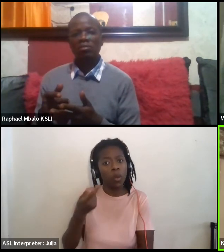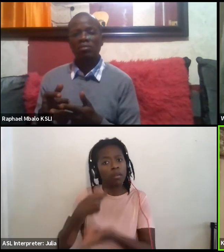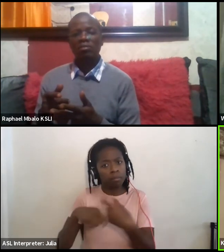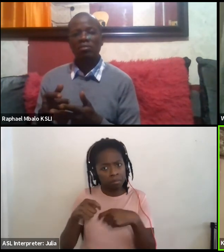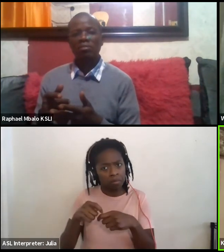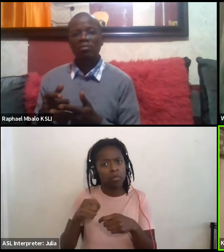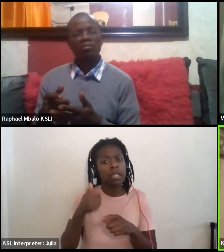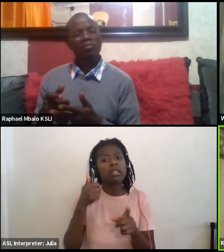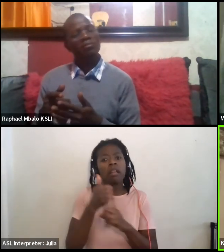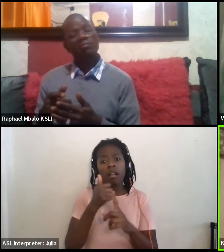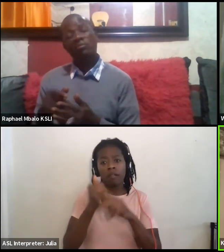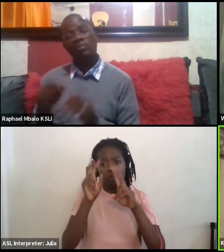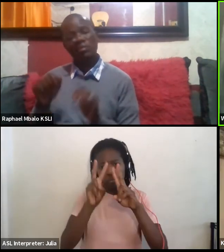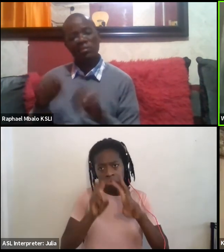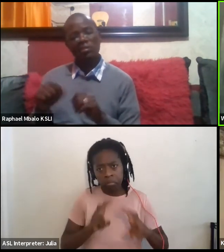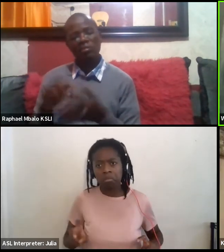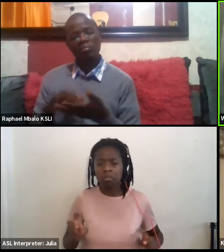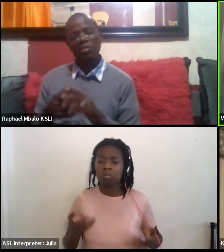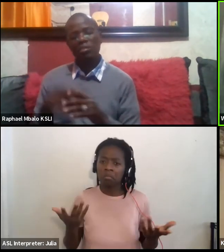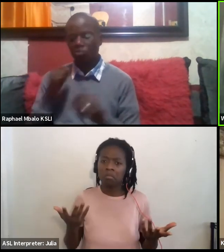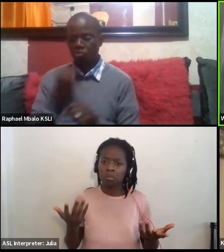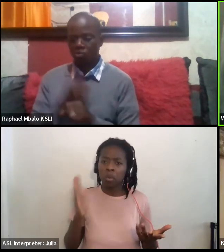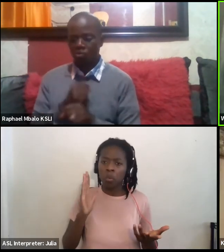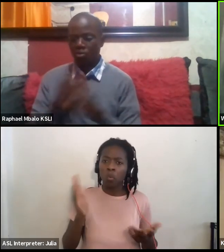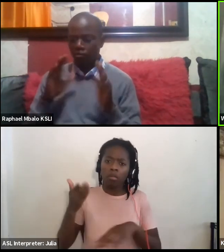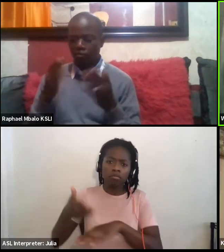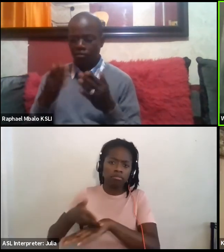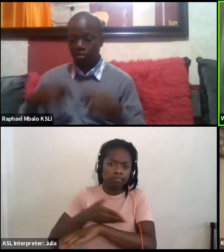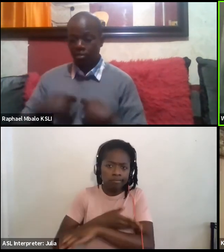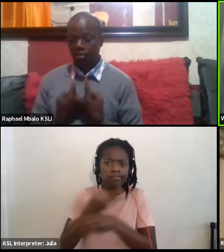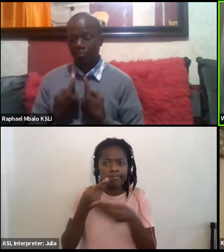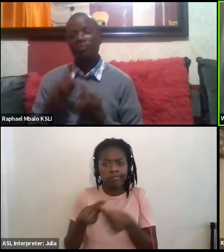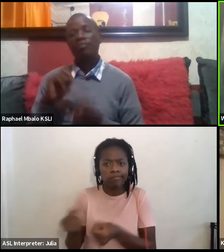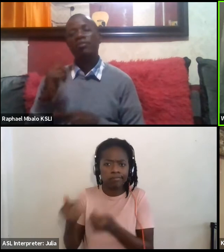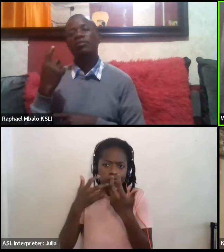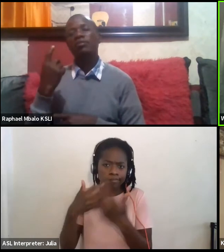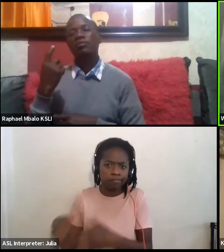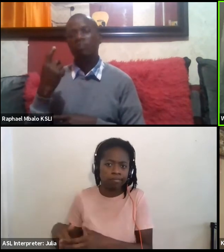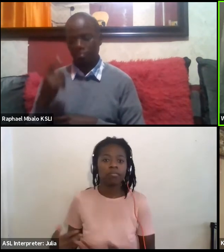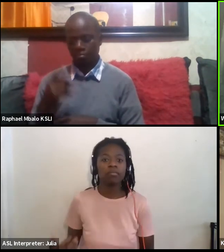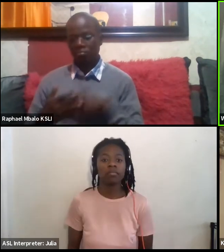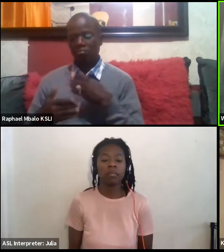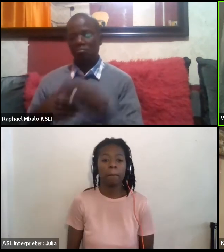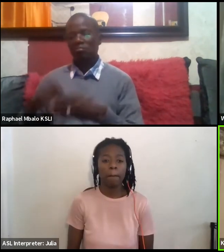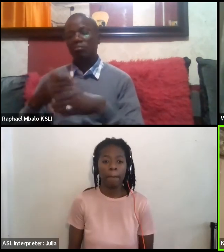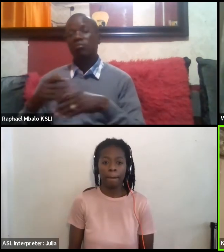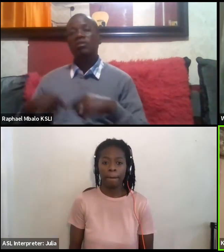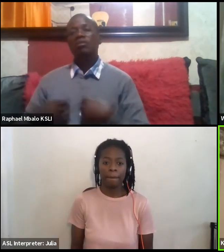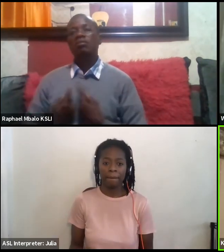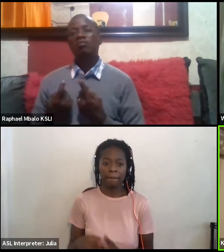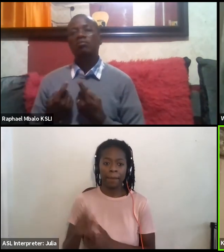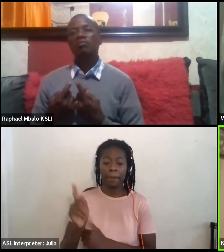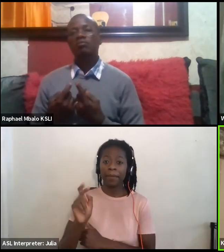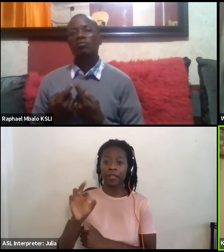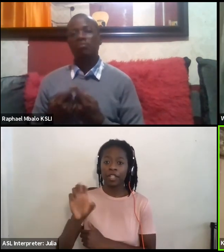So work on yourself, in short. Self awareness is key. You're so uplifting.